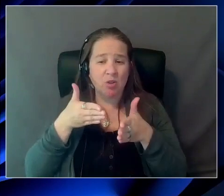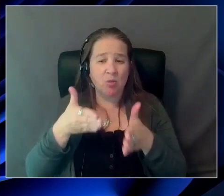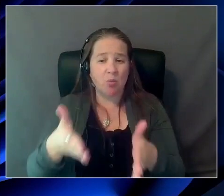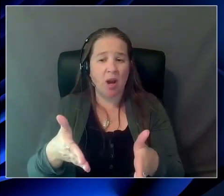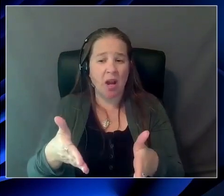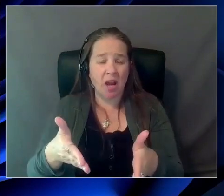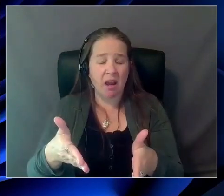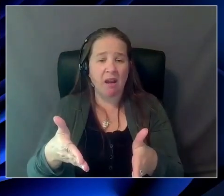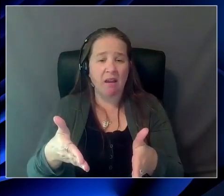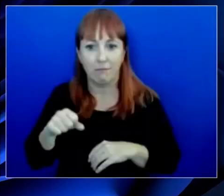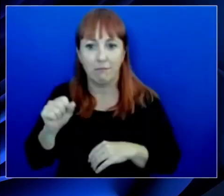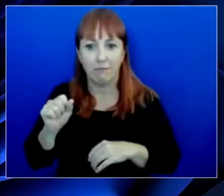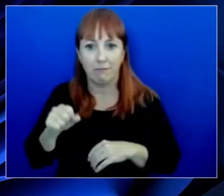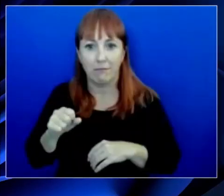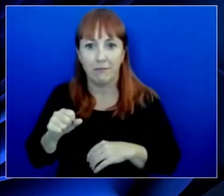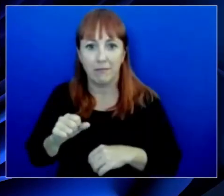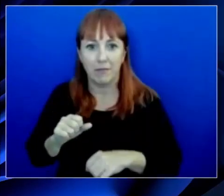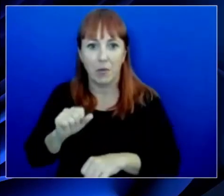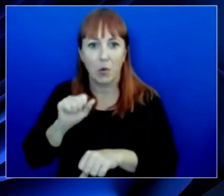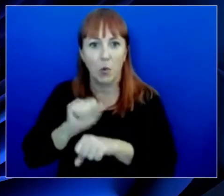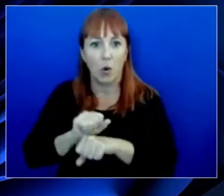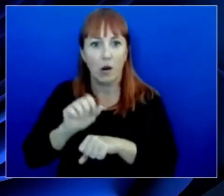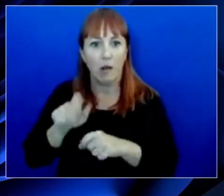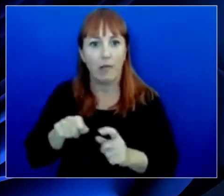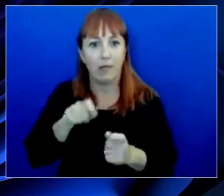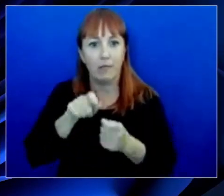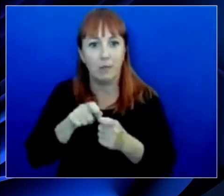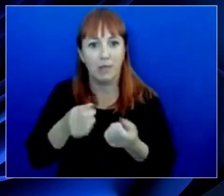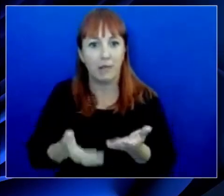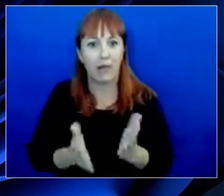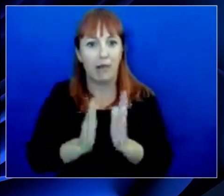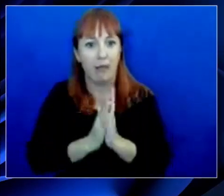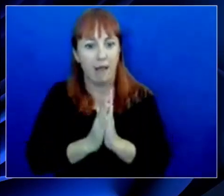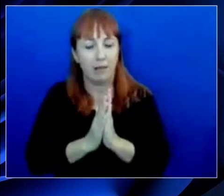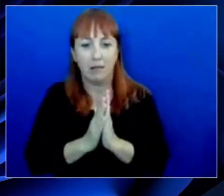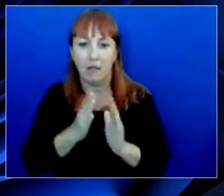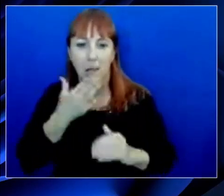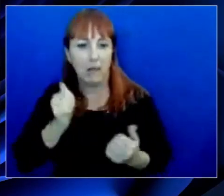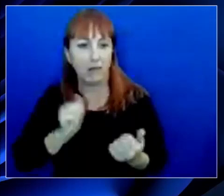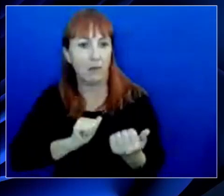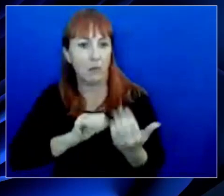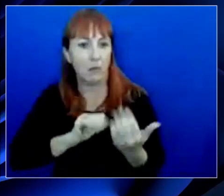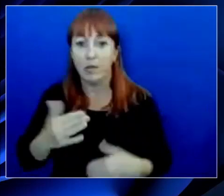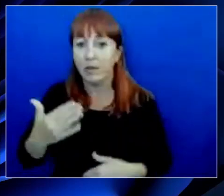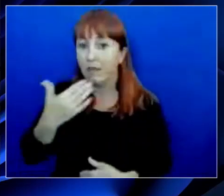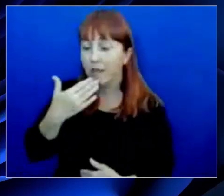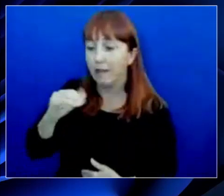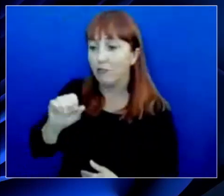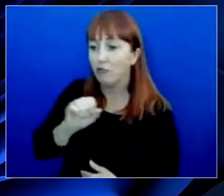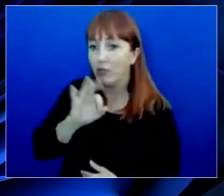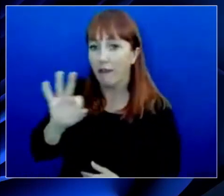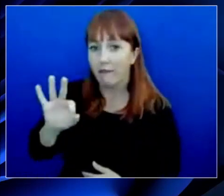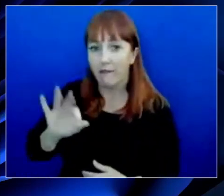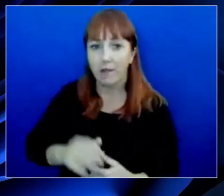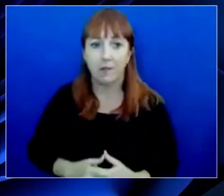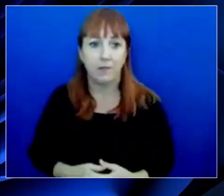You know, working on this specific ask. Awesome thanks Jeff. Uhm, we have some positive